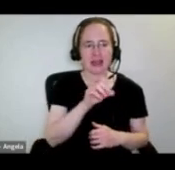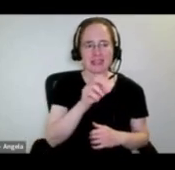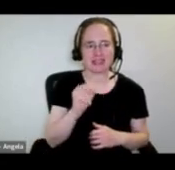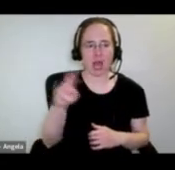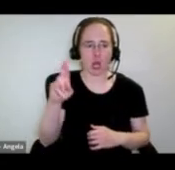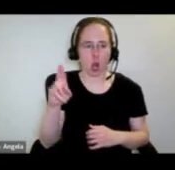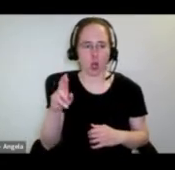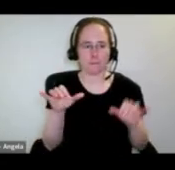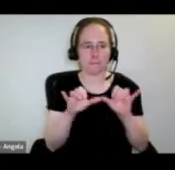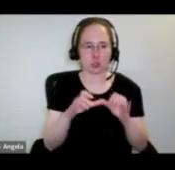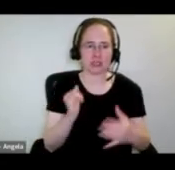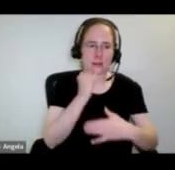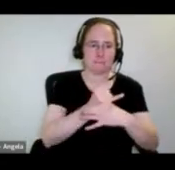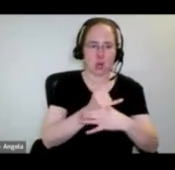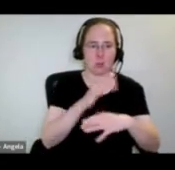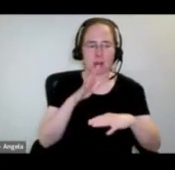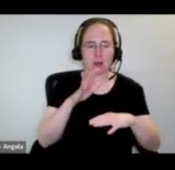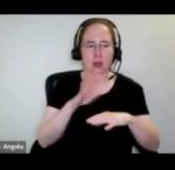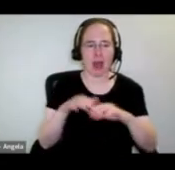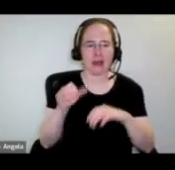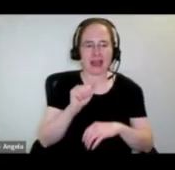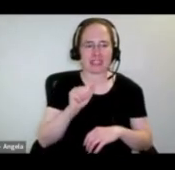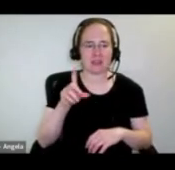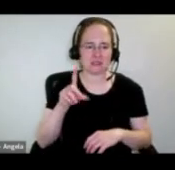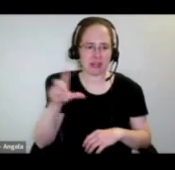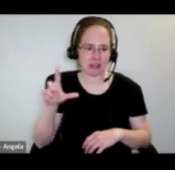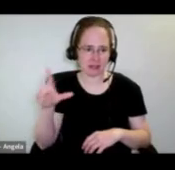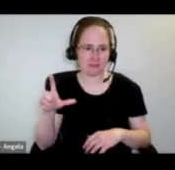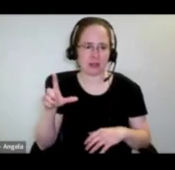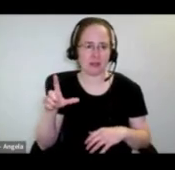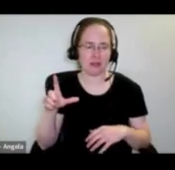David Watkins: to care receivers in the study. The DONR measures impairment.